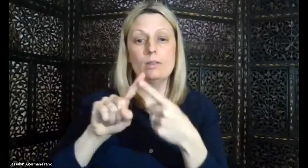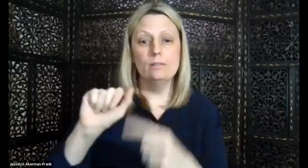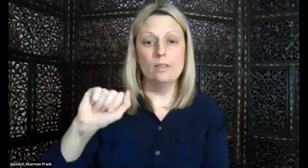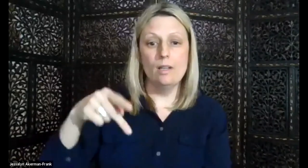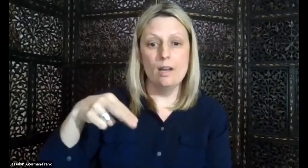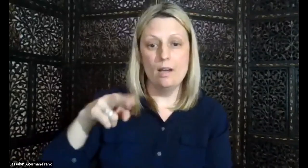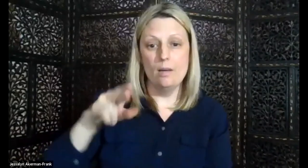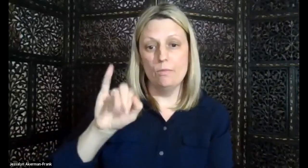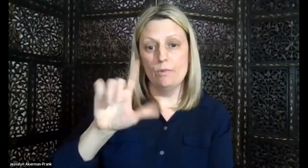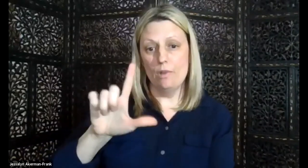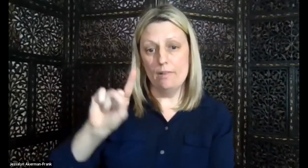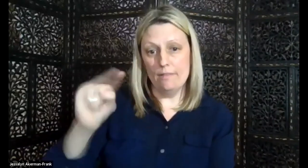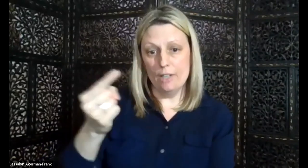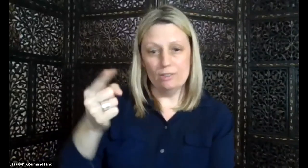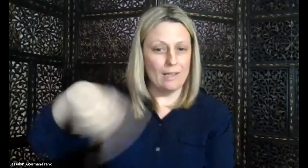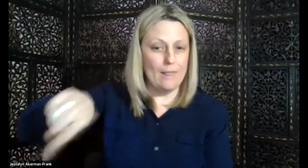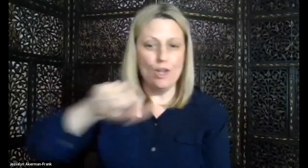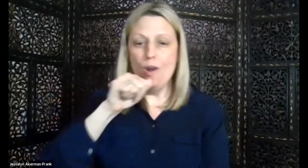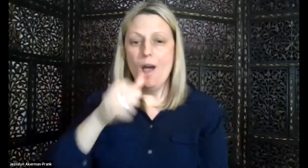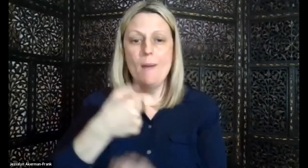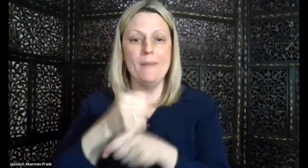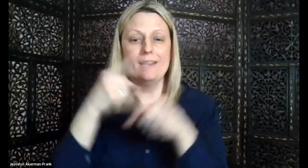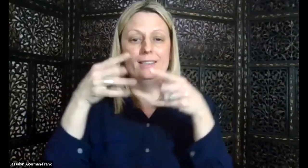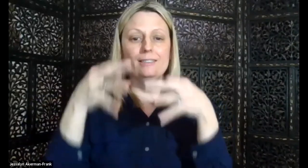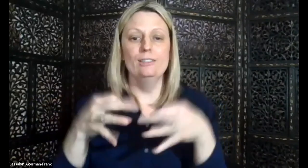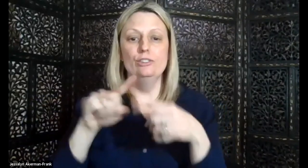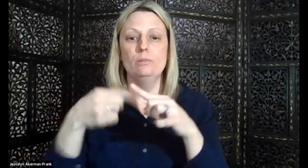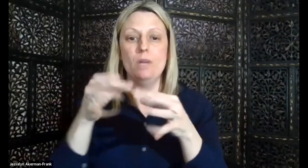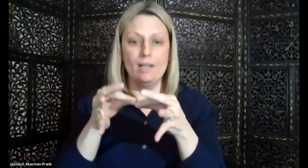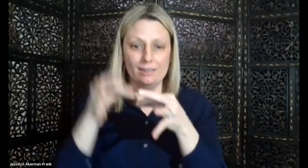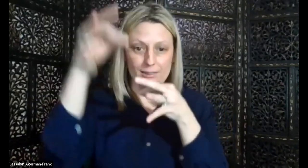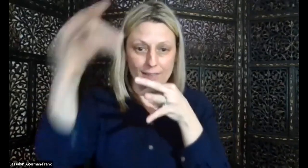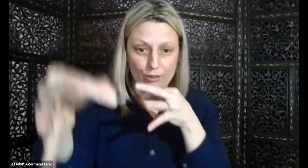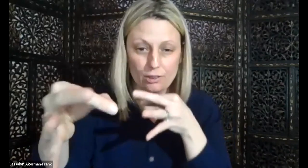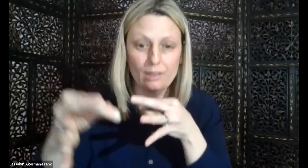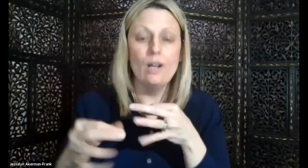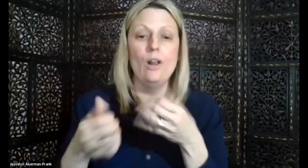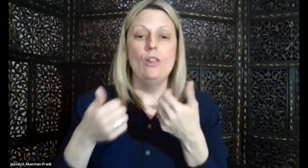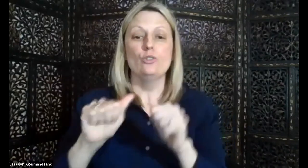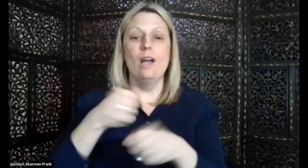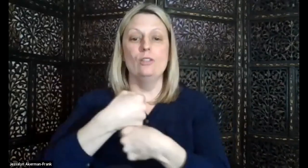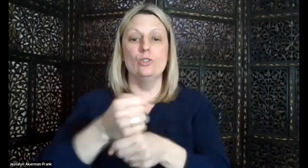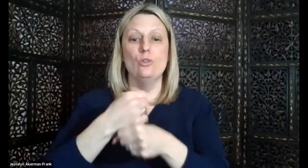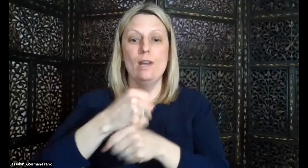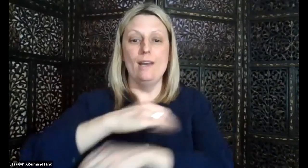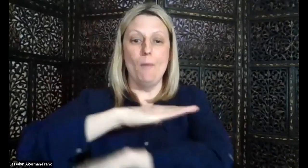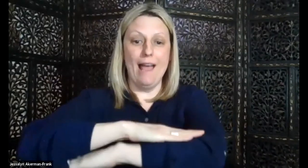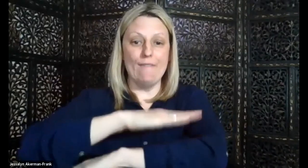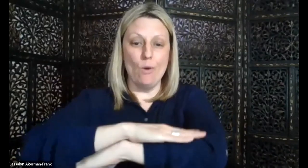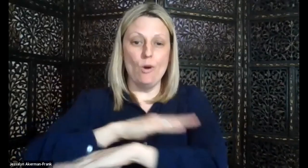a really good question. Yeah, thank you, Bethany. Right now this work, a lot of this work has been